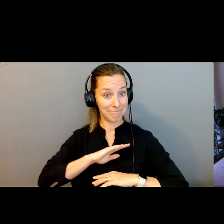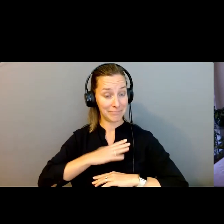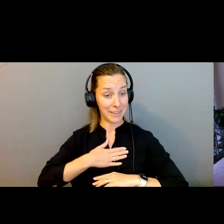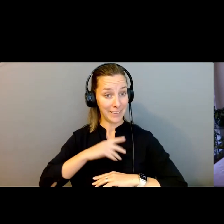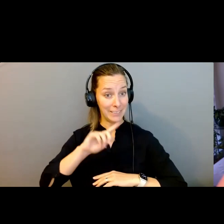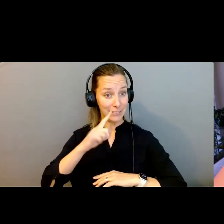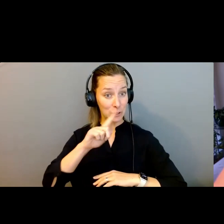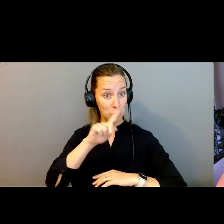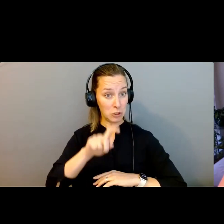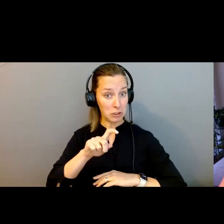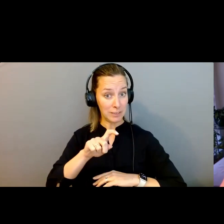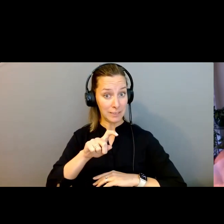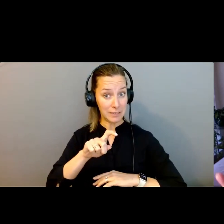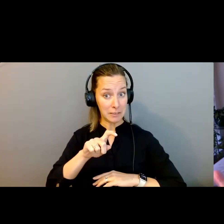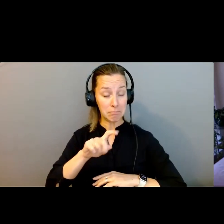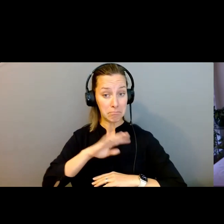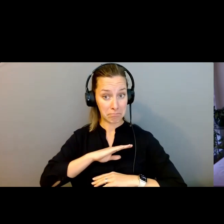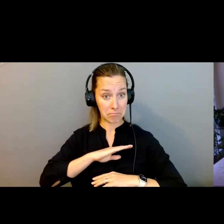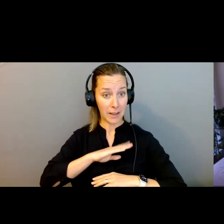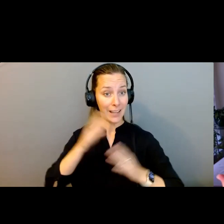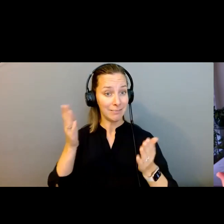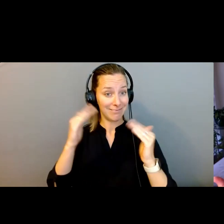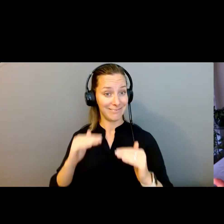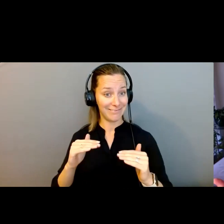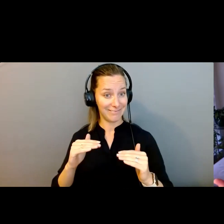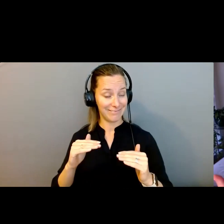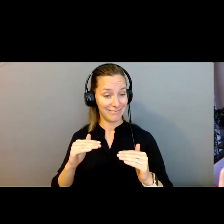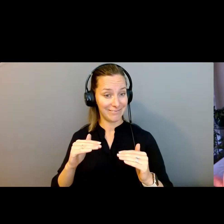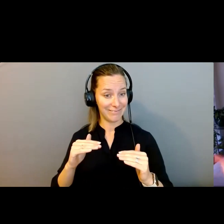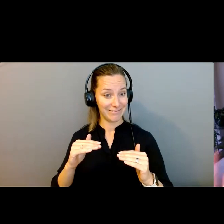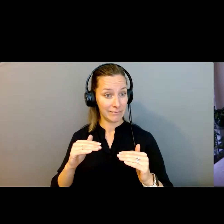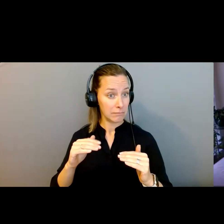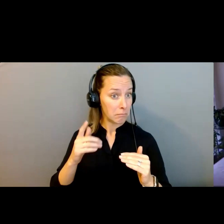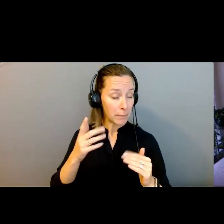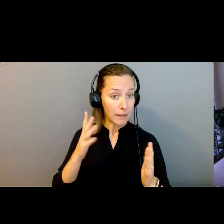to move on to the next. I don't know if anyone has any follow-up thoughts